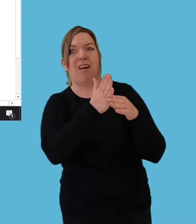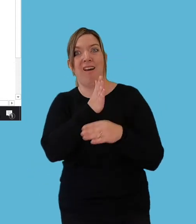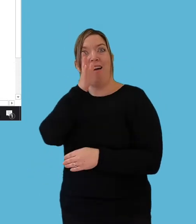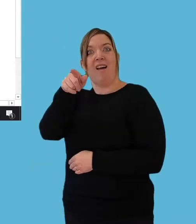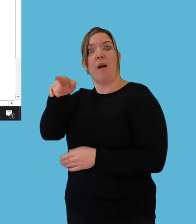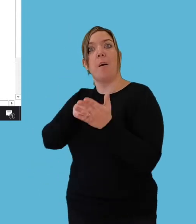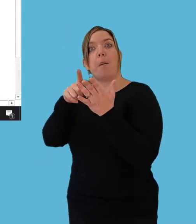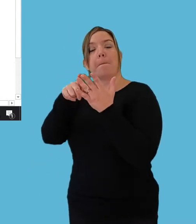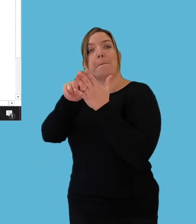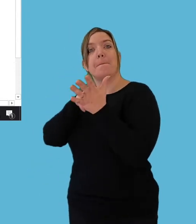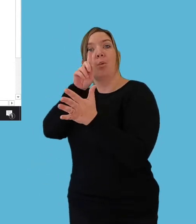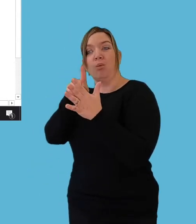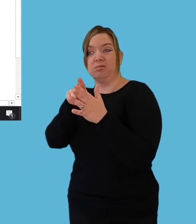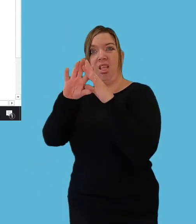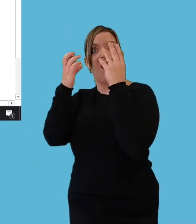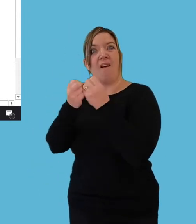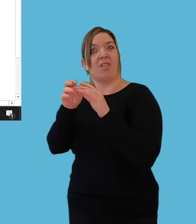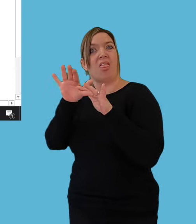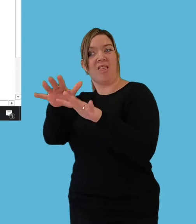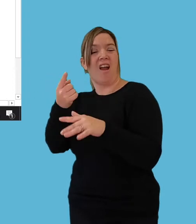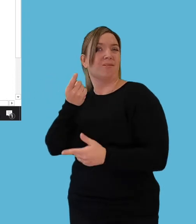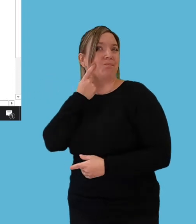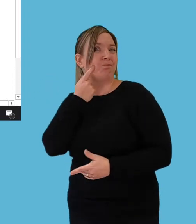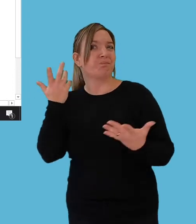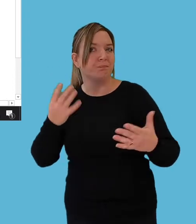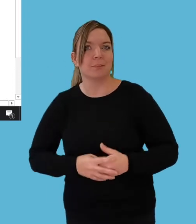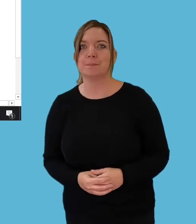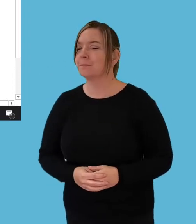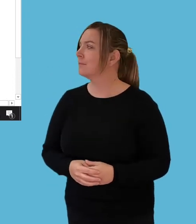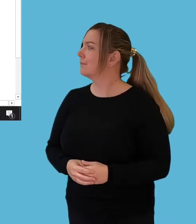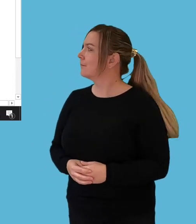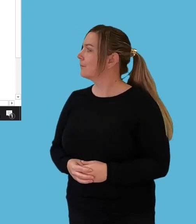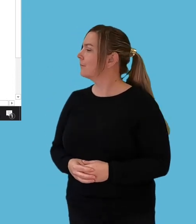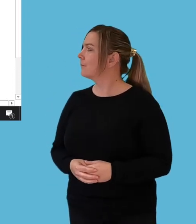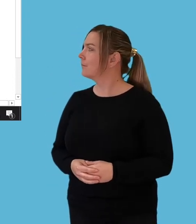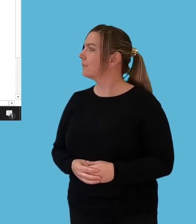lots of handouts attached to an email, but you can find everything easily signposted in one place.